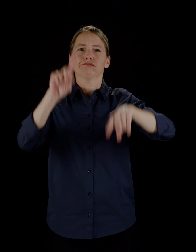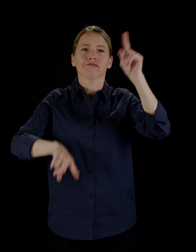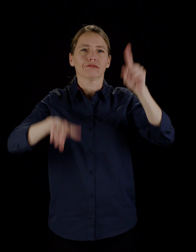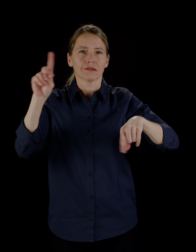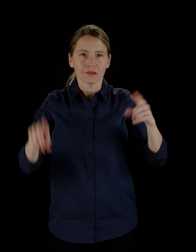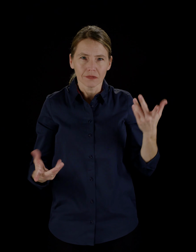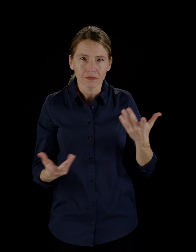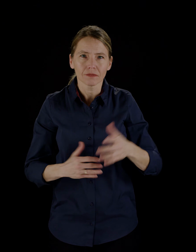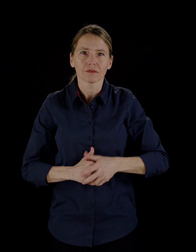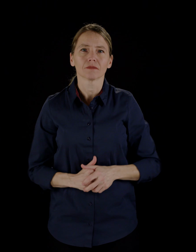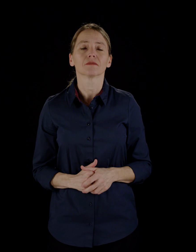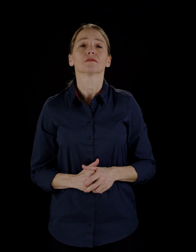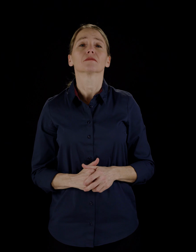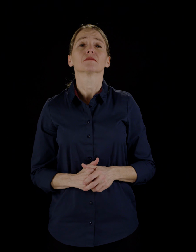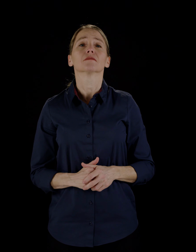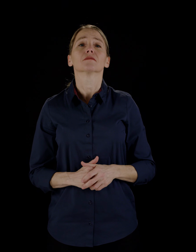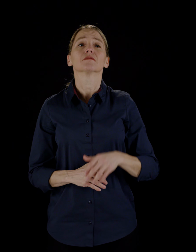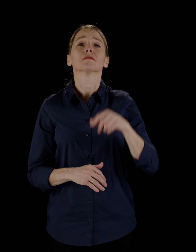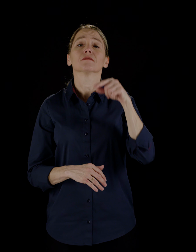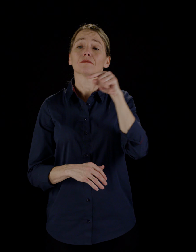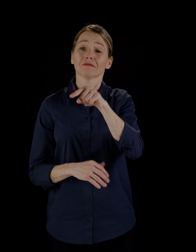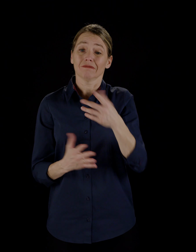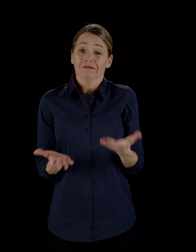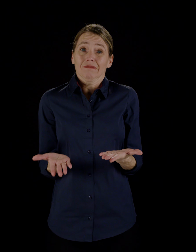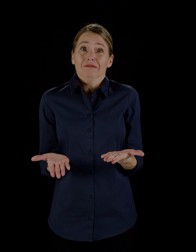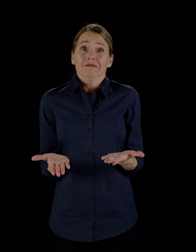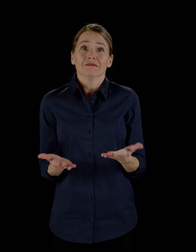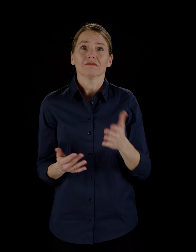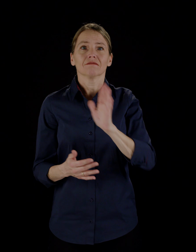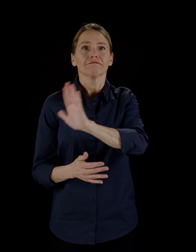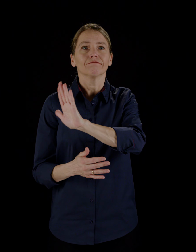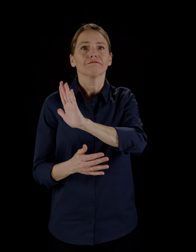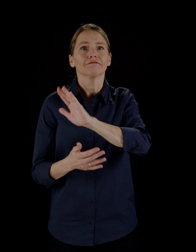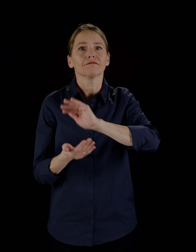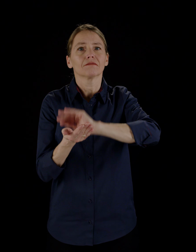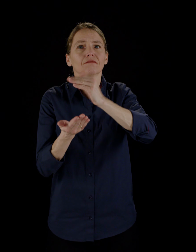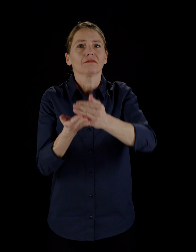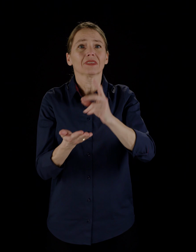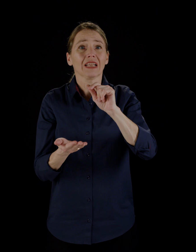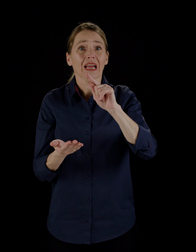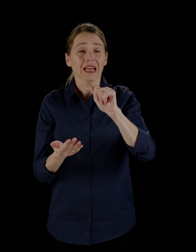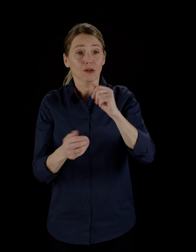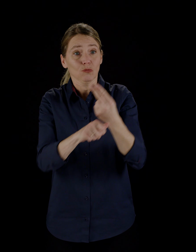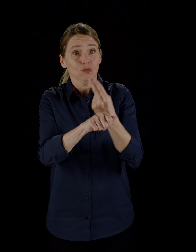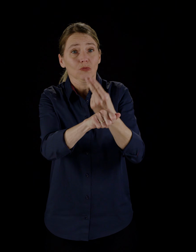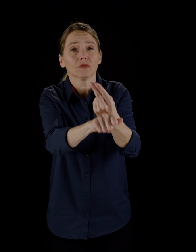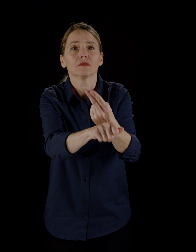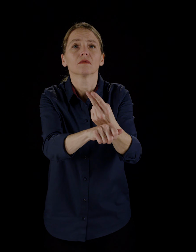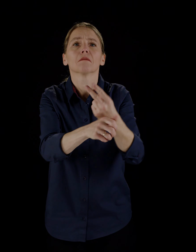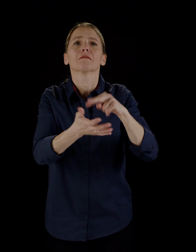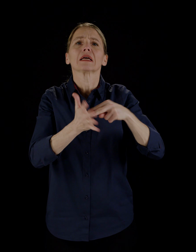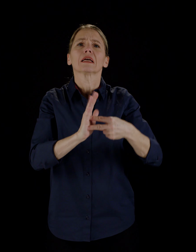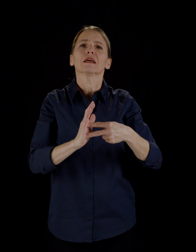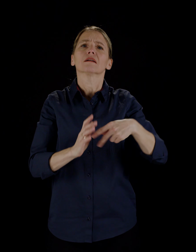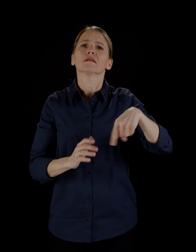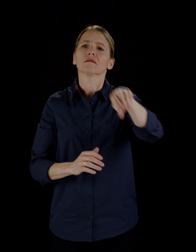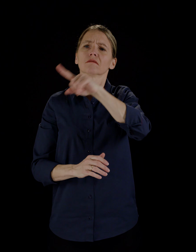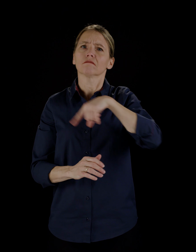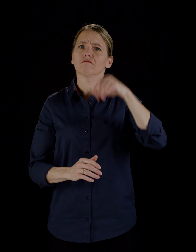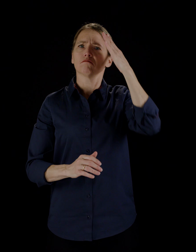a general understanding of estimated usage. Some activities, like video streaming, will use a lot of data.